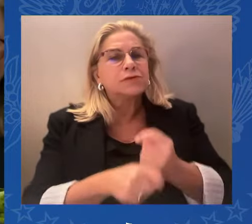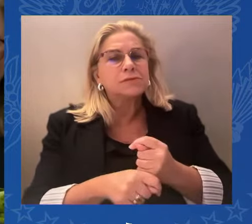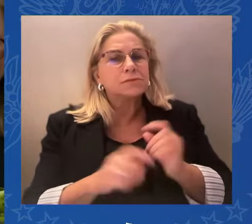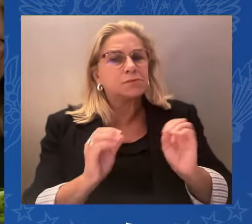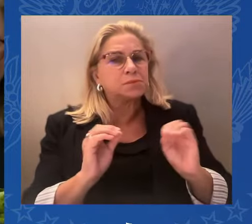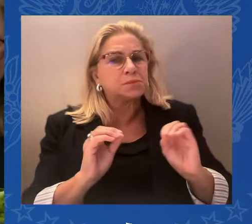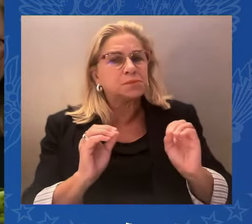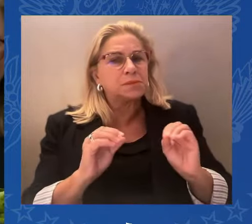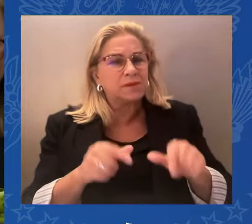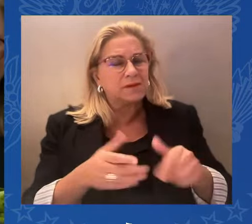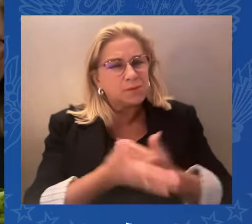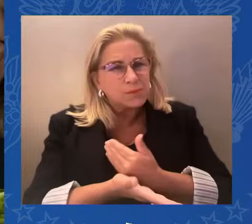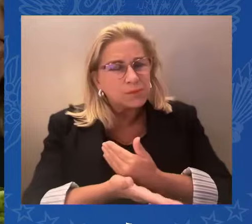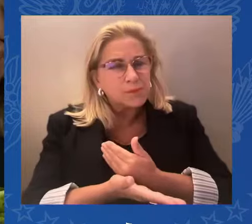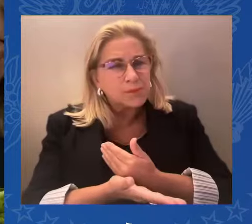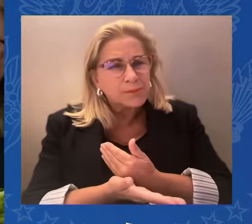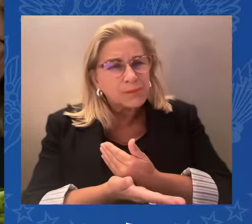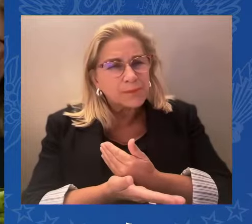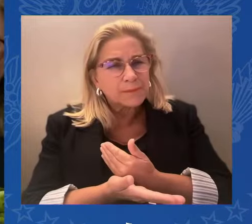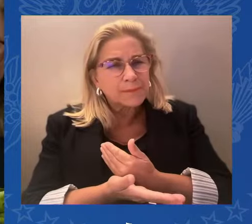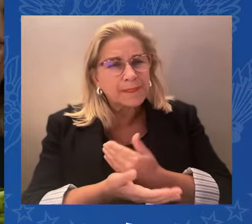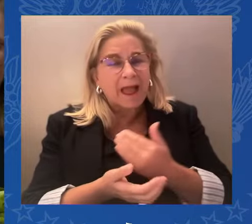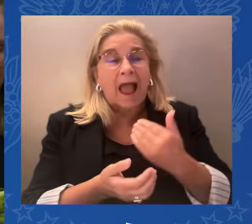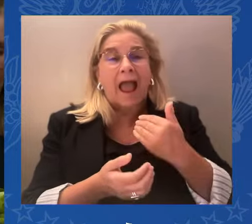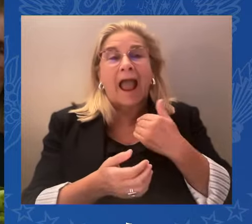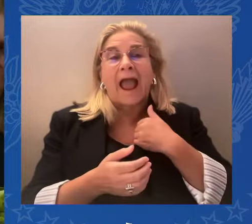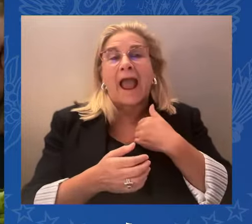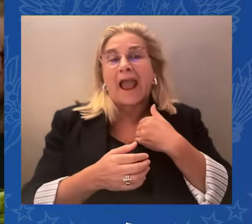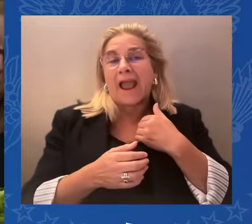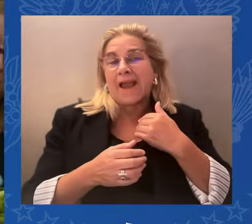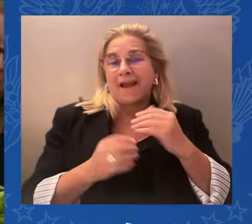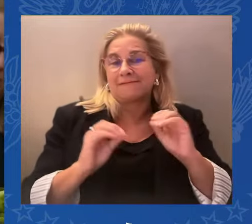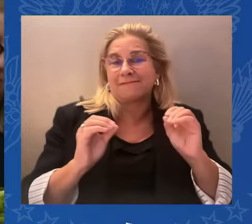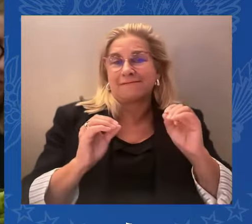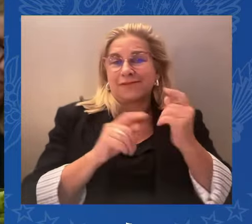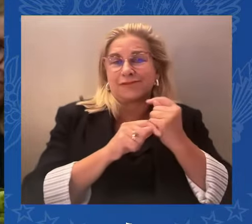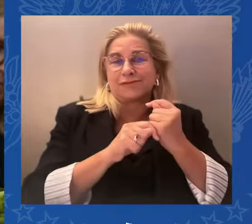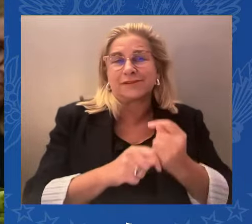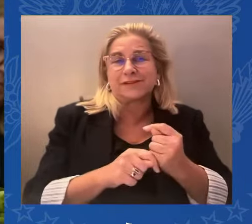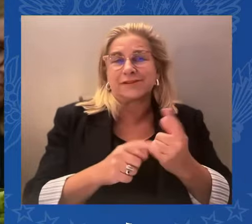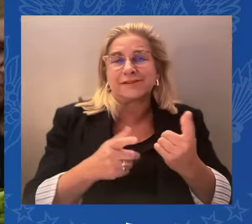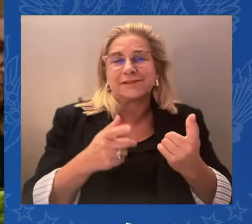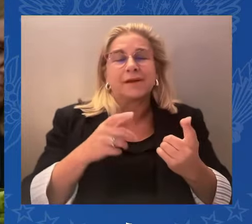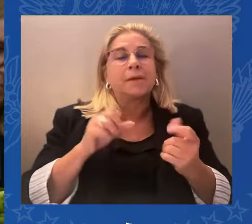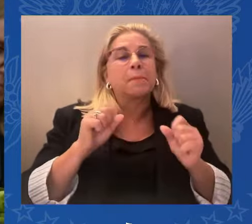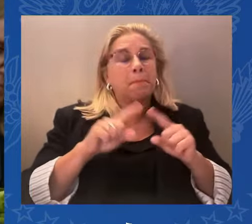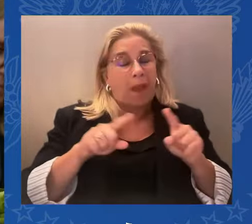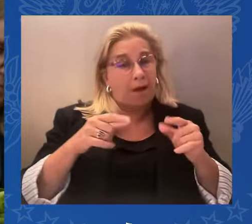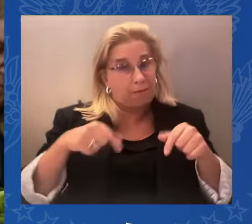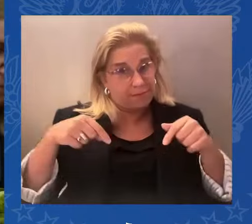It means that, as it develops, it can evolve. And that is, I believe, what is happening.